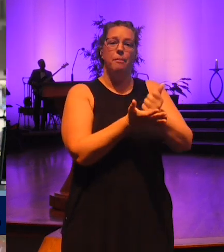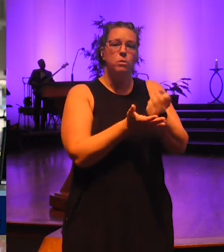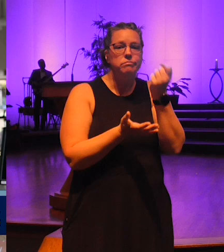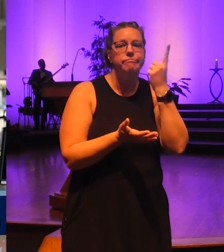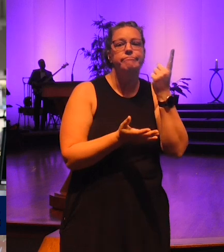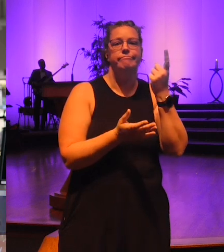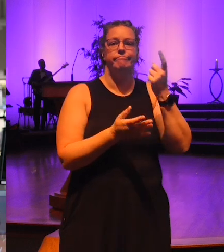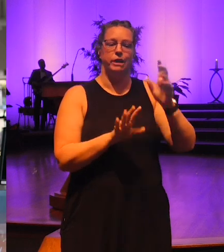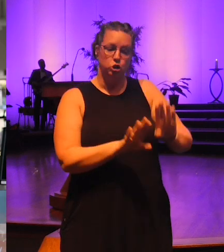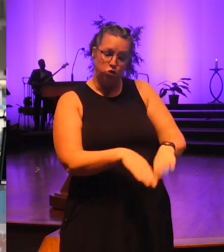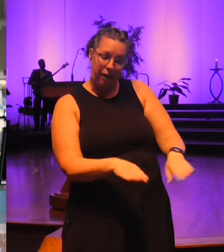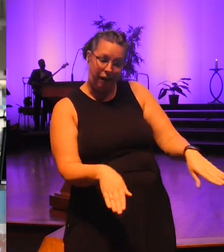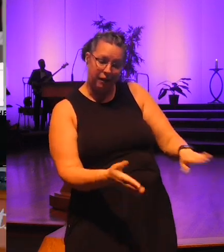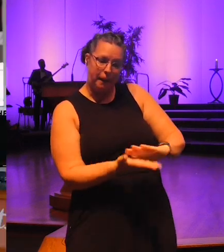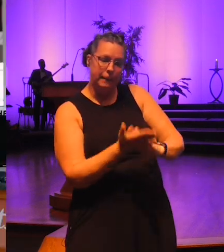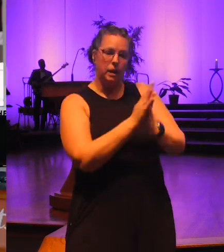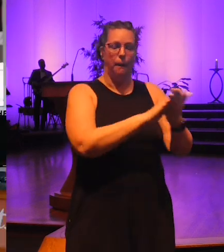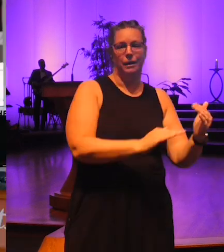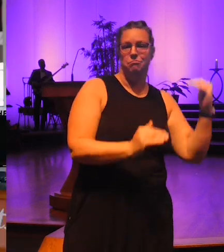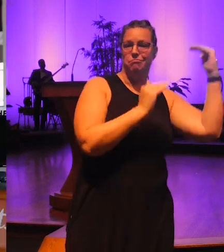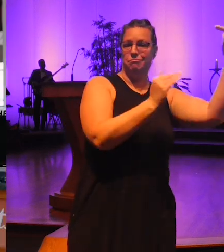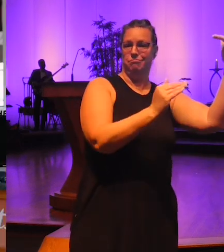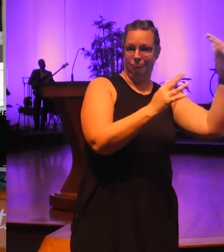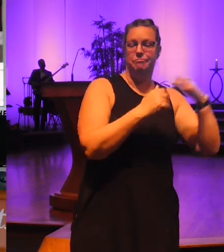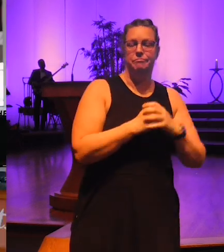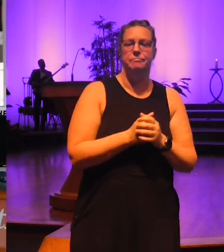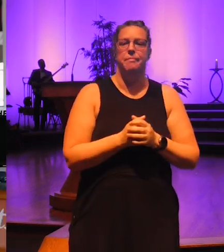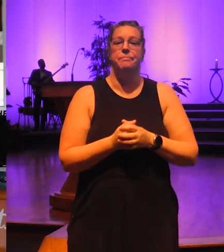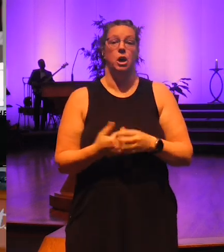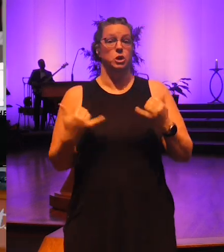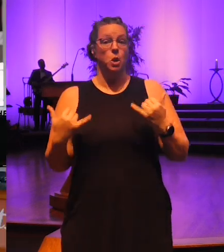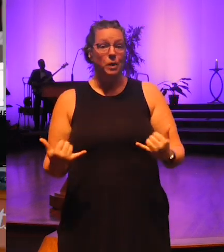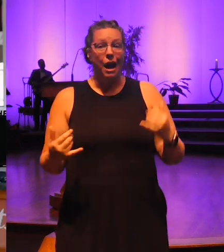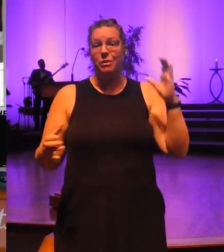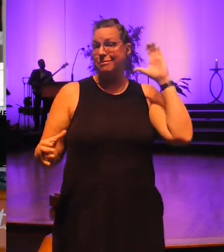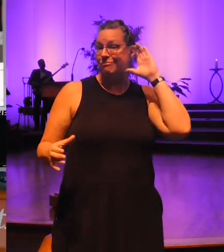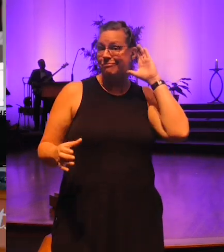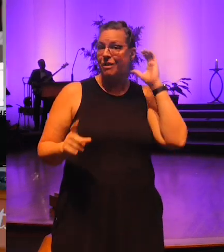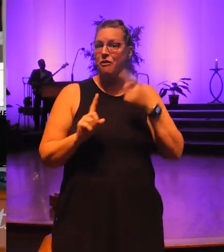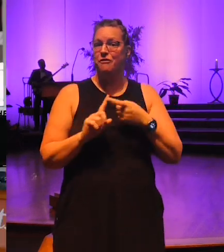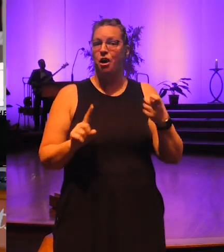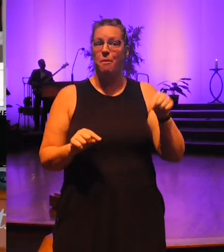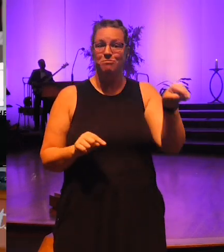from a child to an adult and now let's hear what some good people in our community would love to